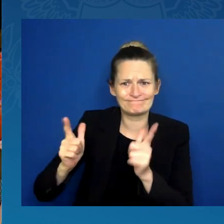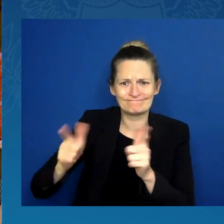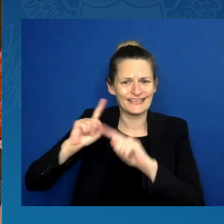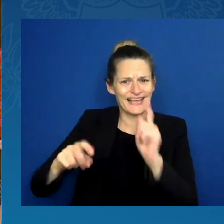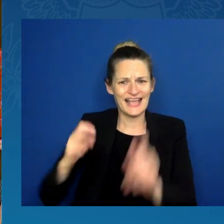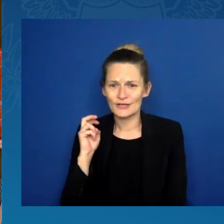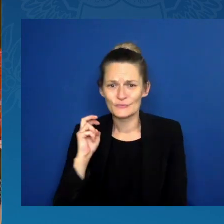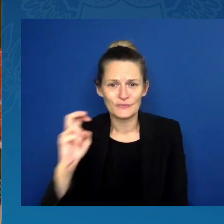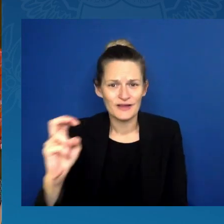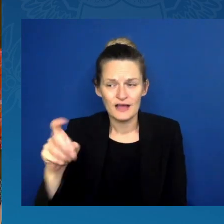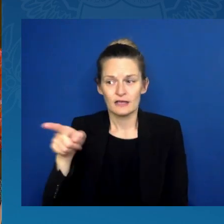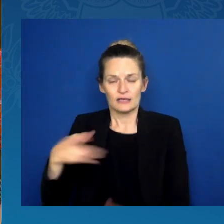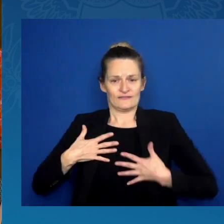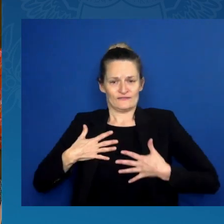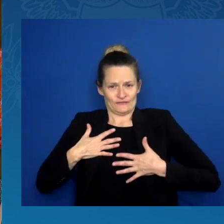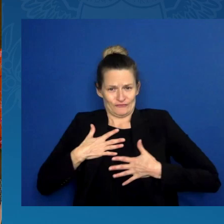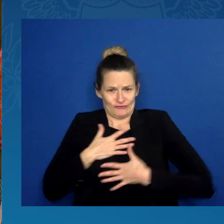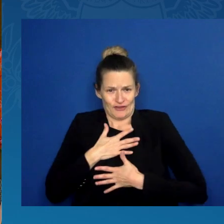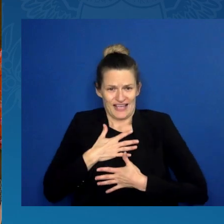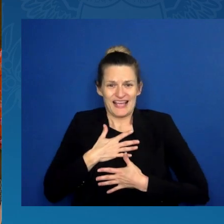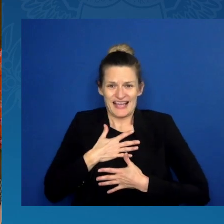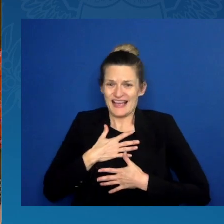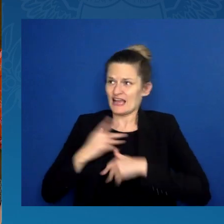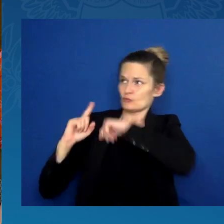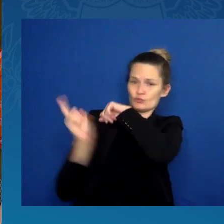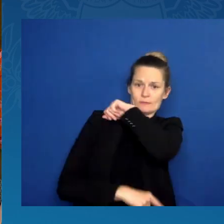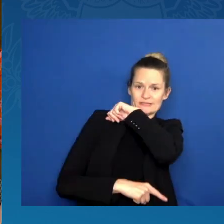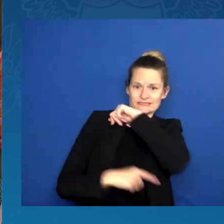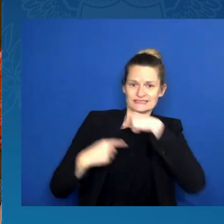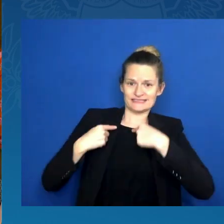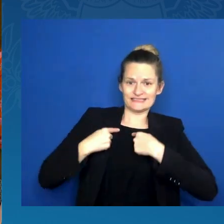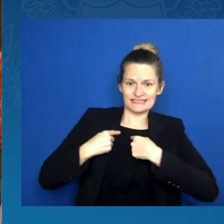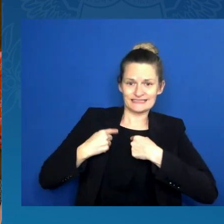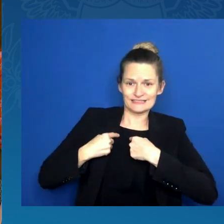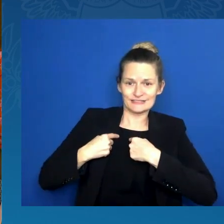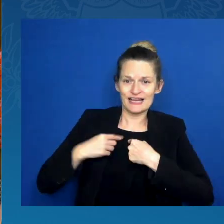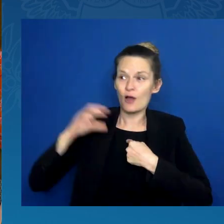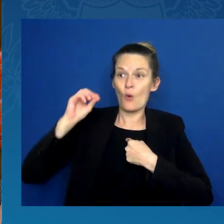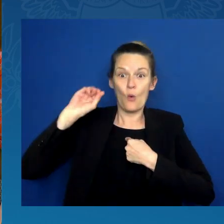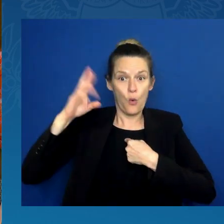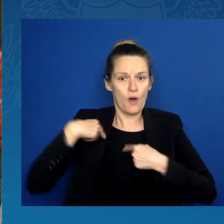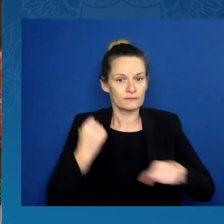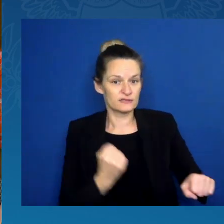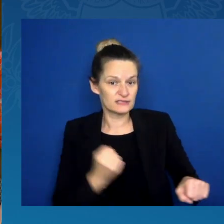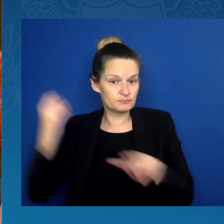as barriers to traveling across state lines in order to come to a state like New York to get abortion care.